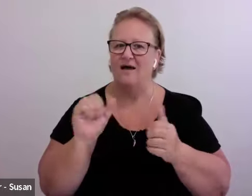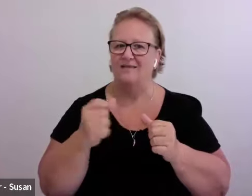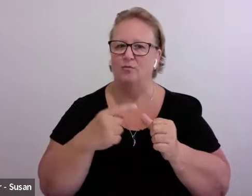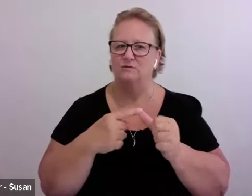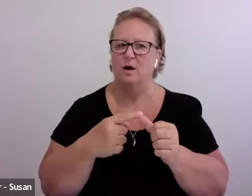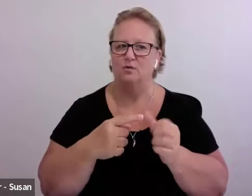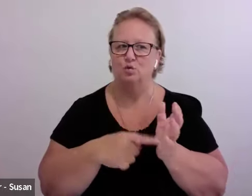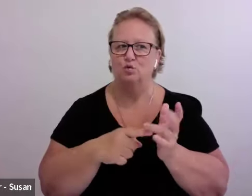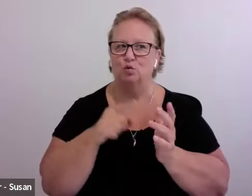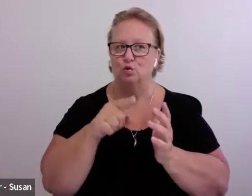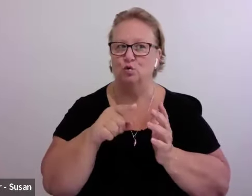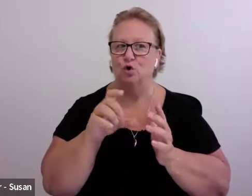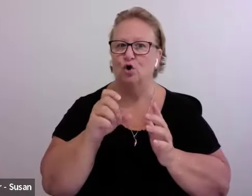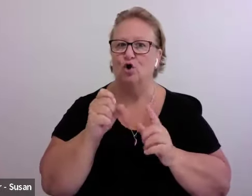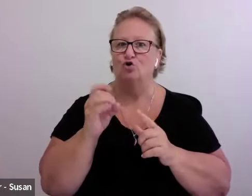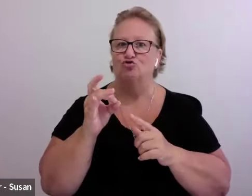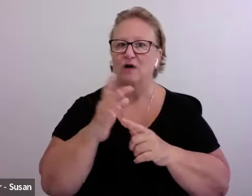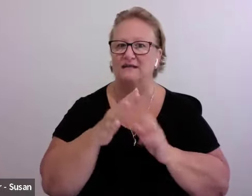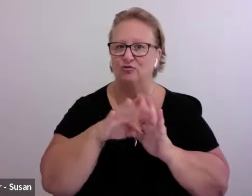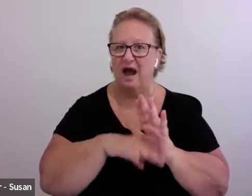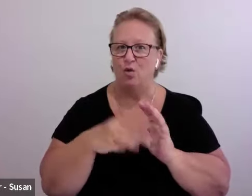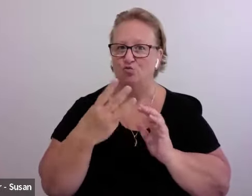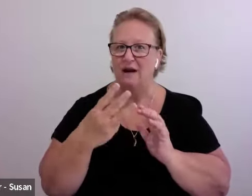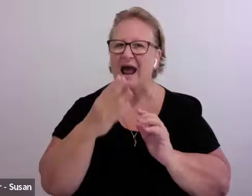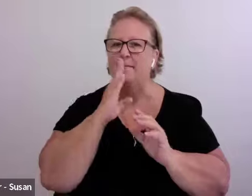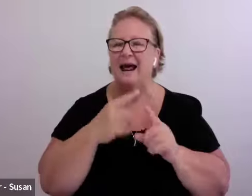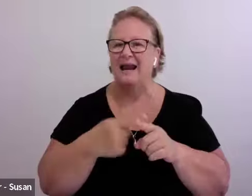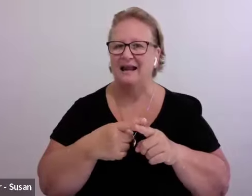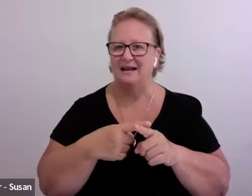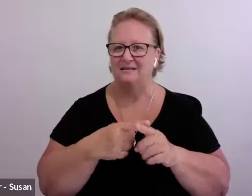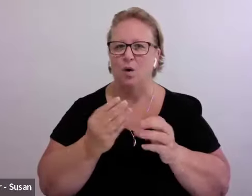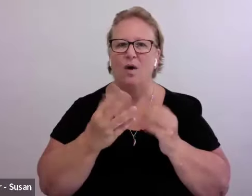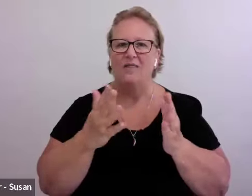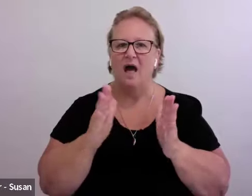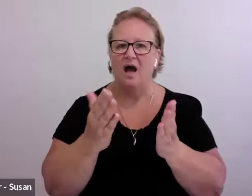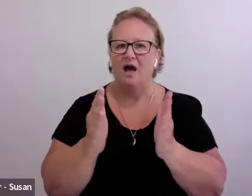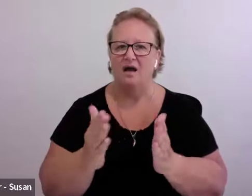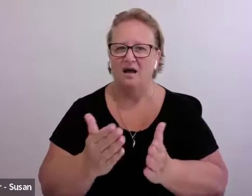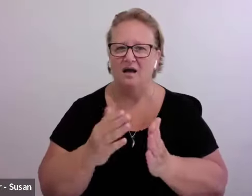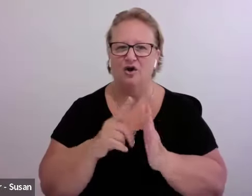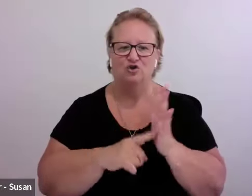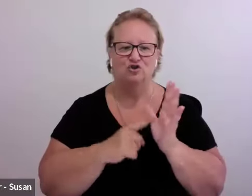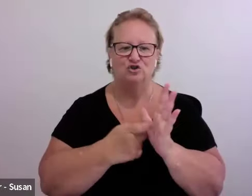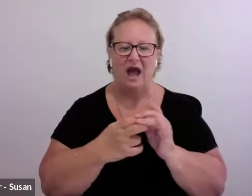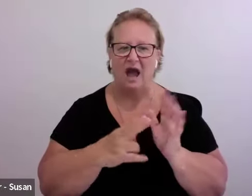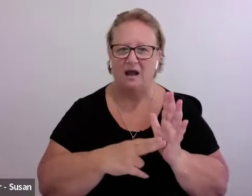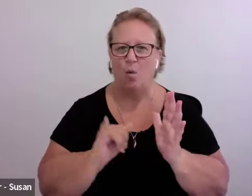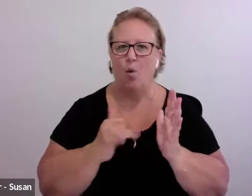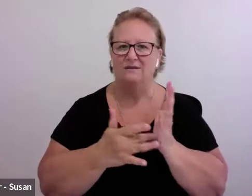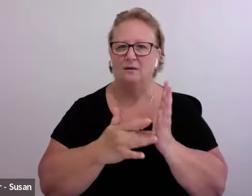inclusion of people with disability. All applicants are required to provide their response to assessment